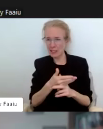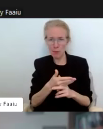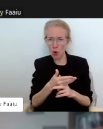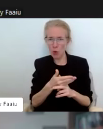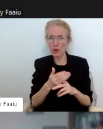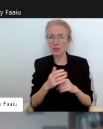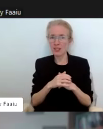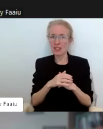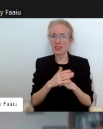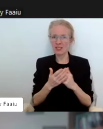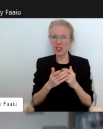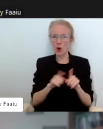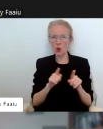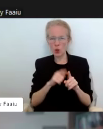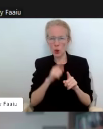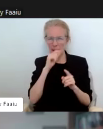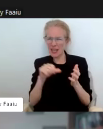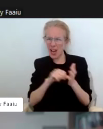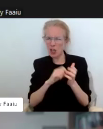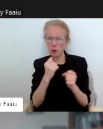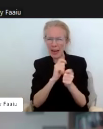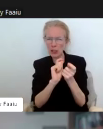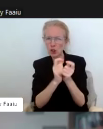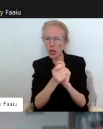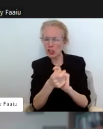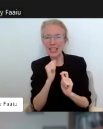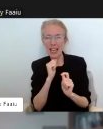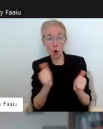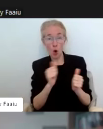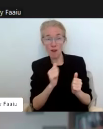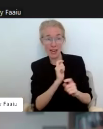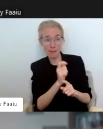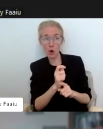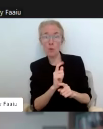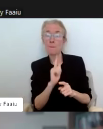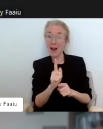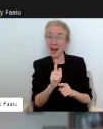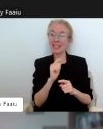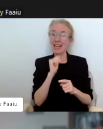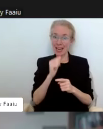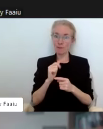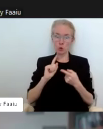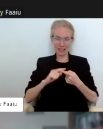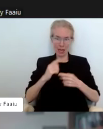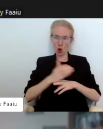specify things correctly at the start. And this is something that